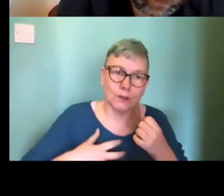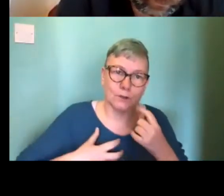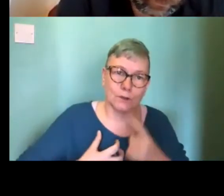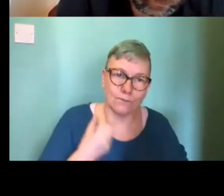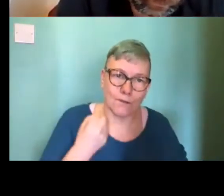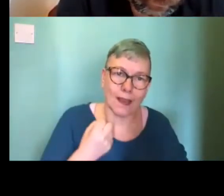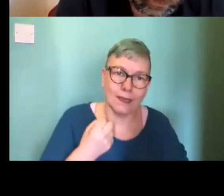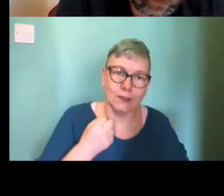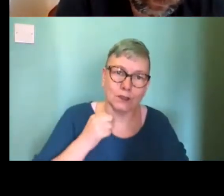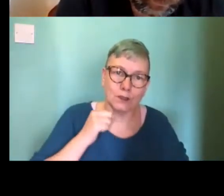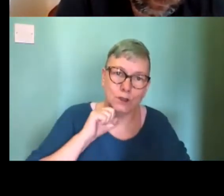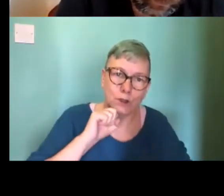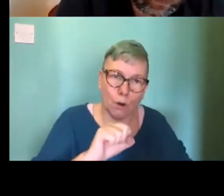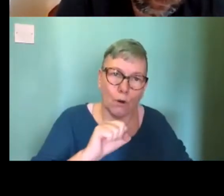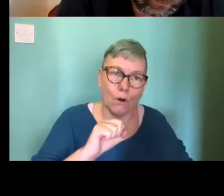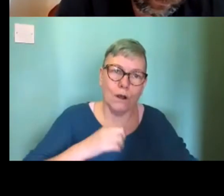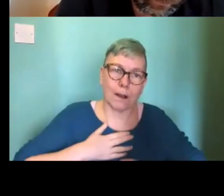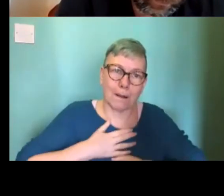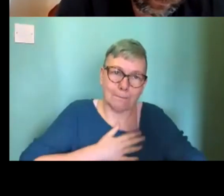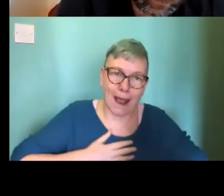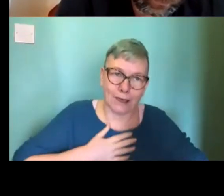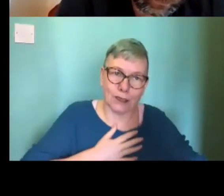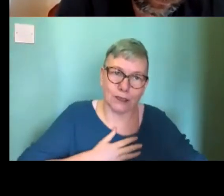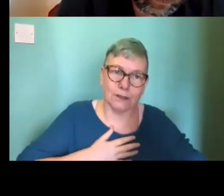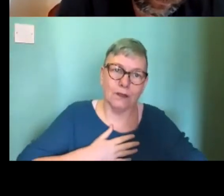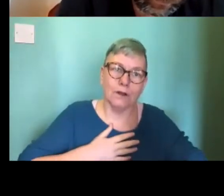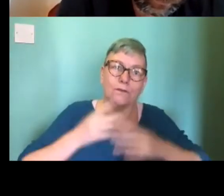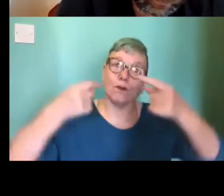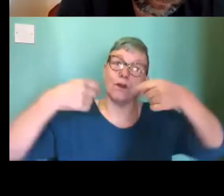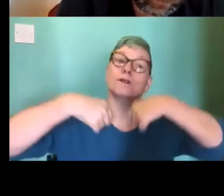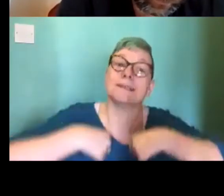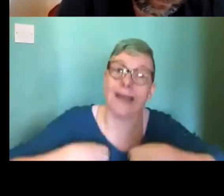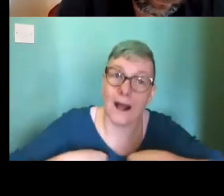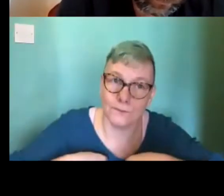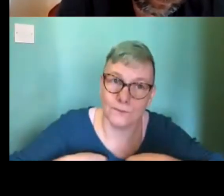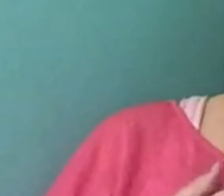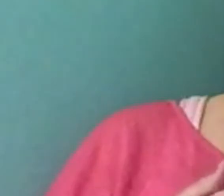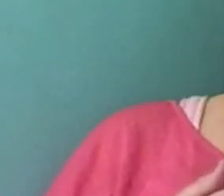to find your compassion for yourself